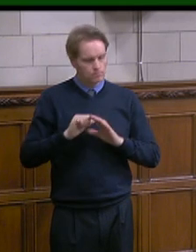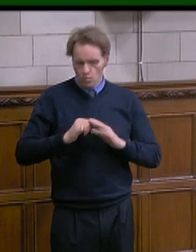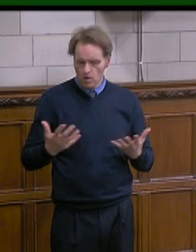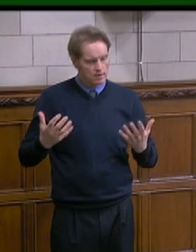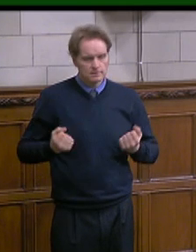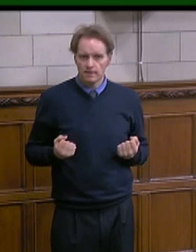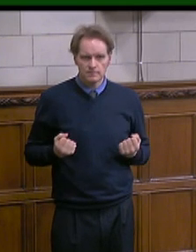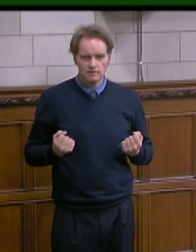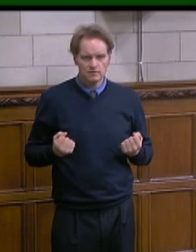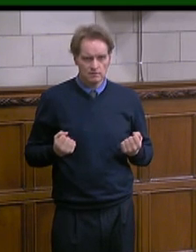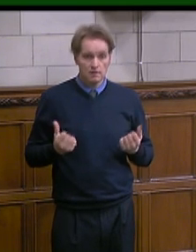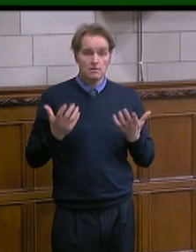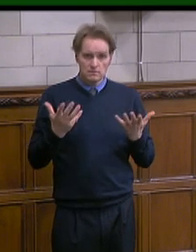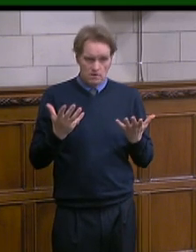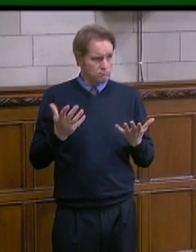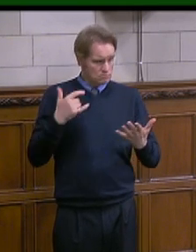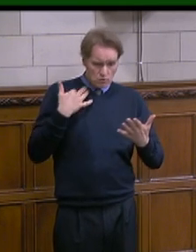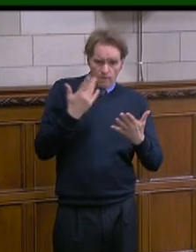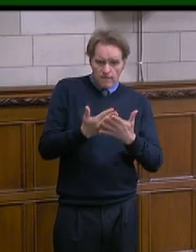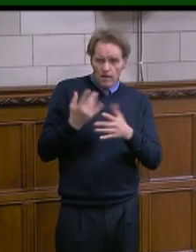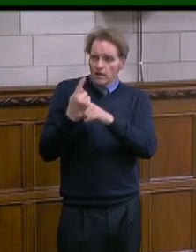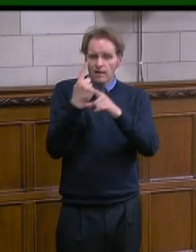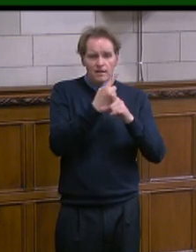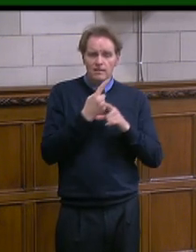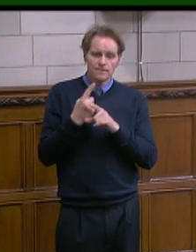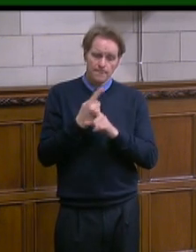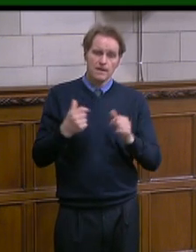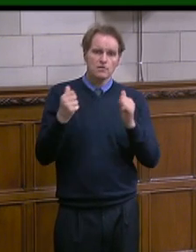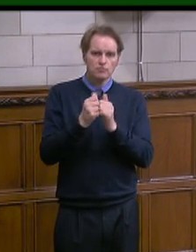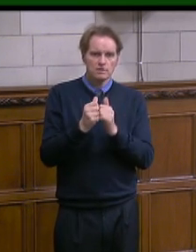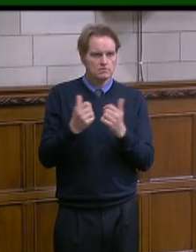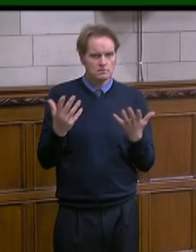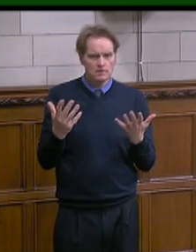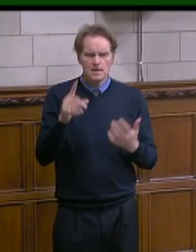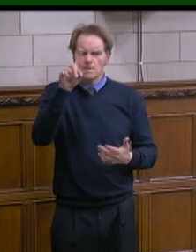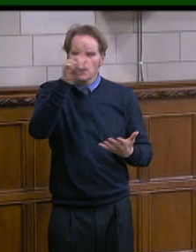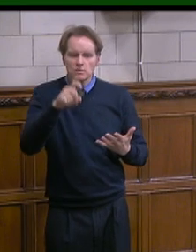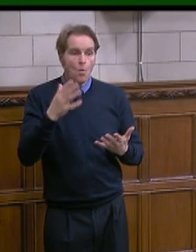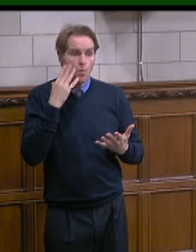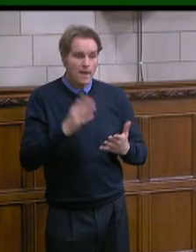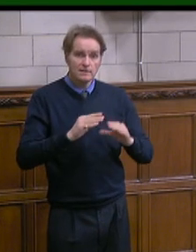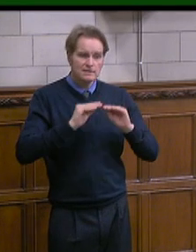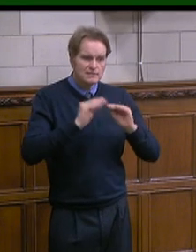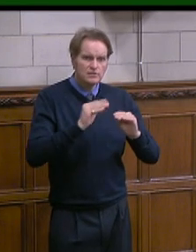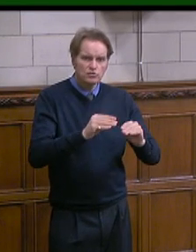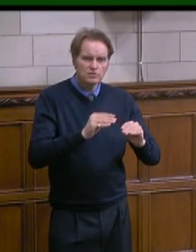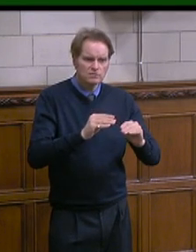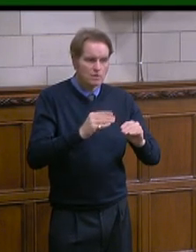I completely agree with the points that have been made about when a teacher is supposed to teach British Sign Language if it is not part of the national curriculum.